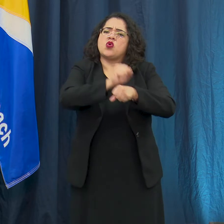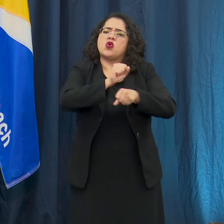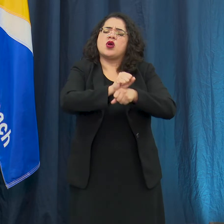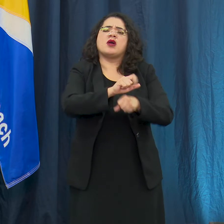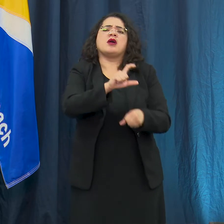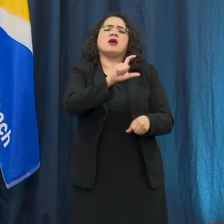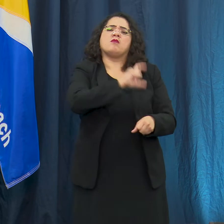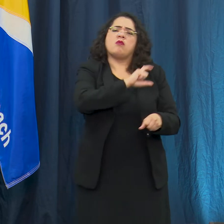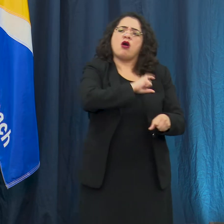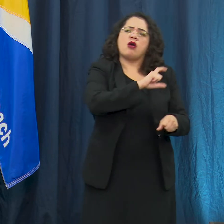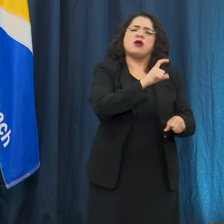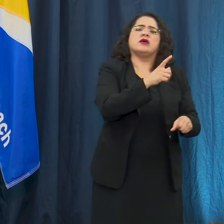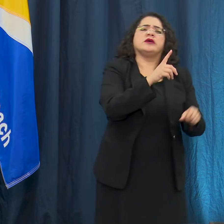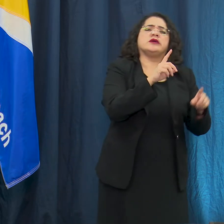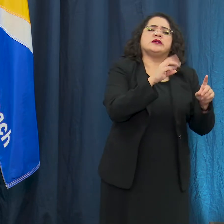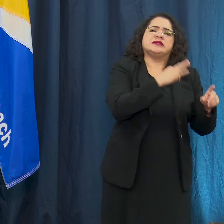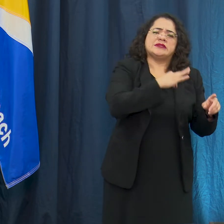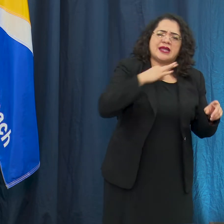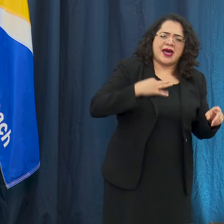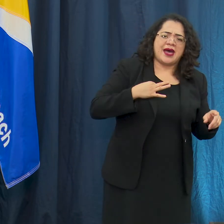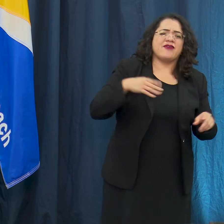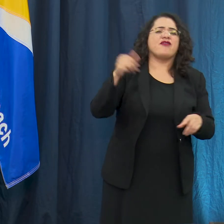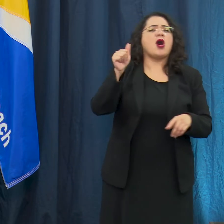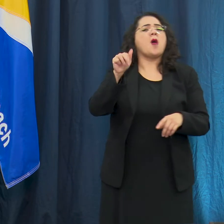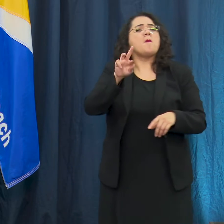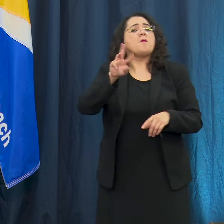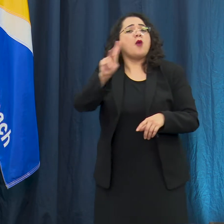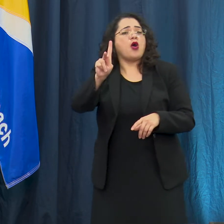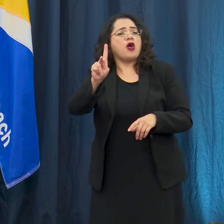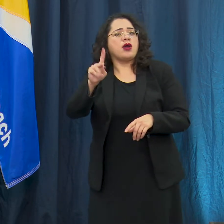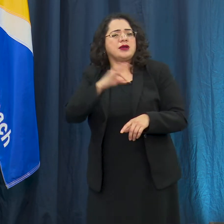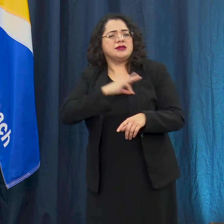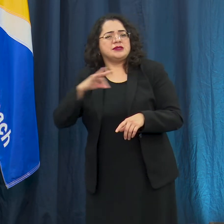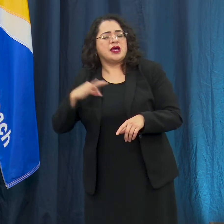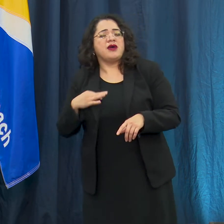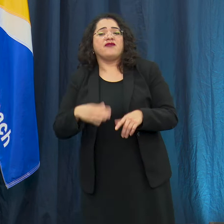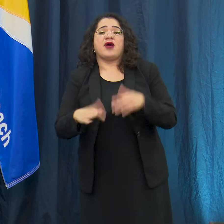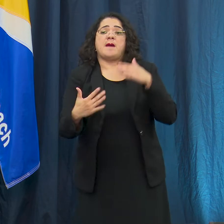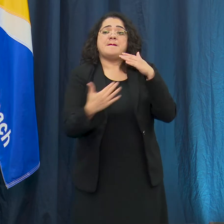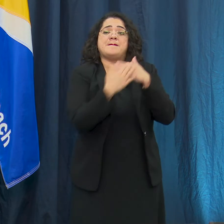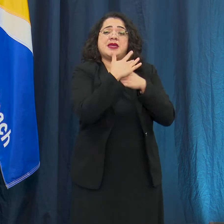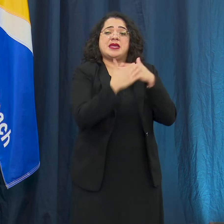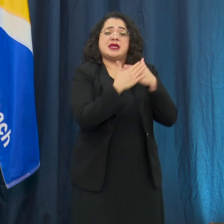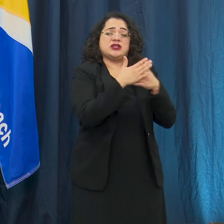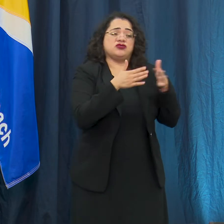staff when the Beach Trail opens up. The beach path on Monday,